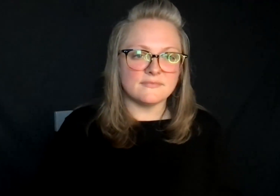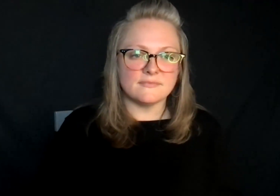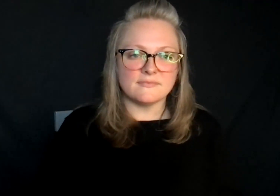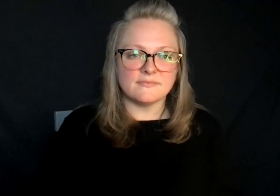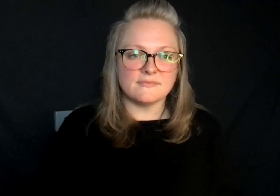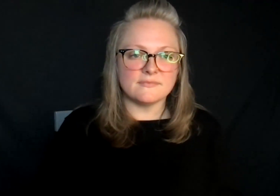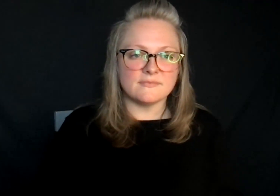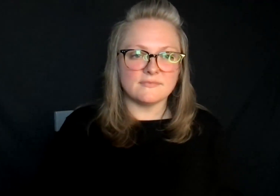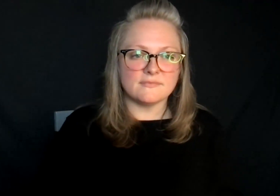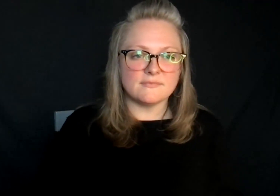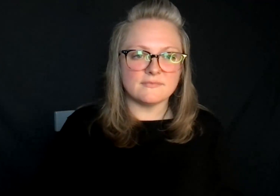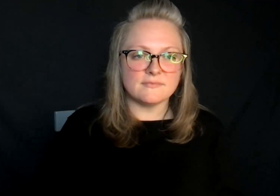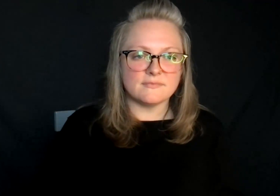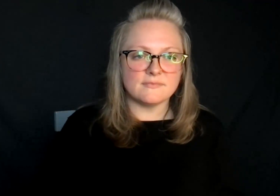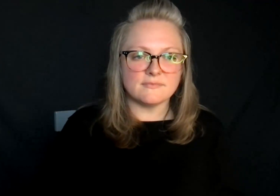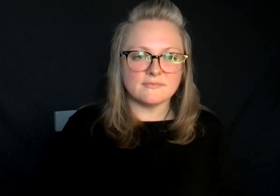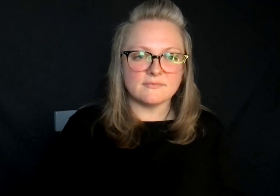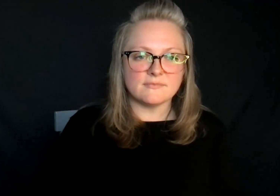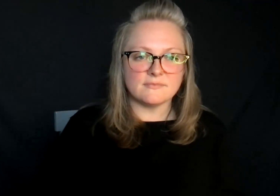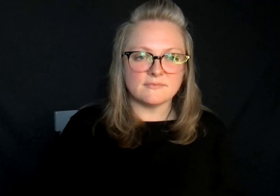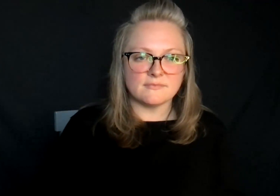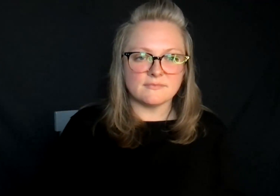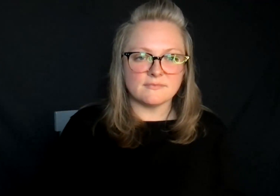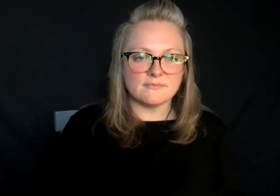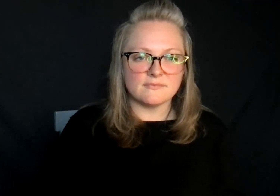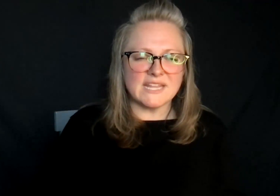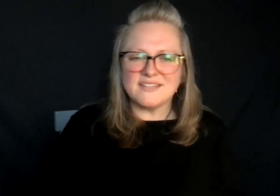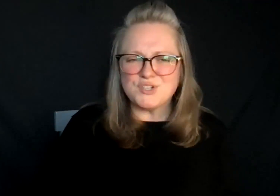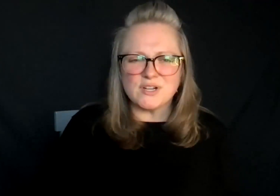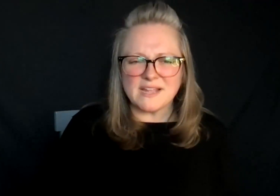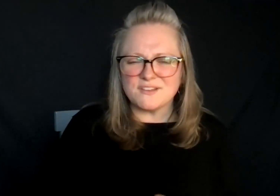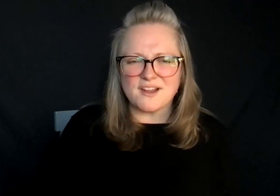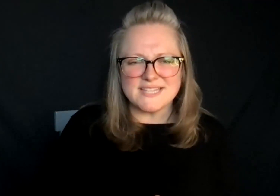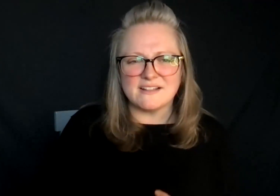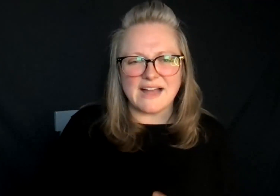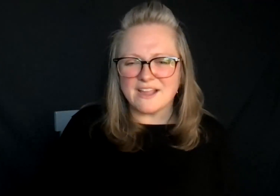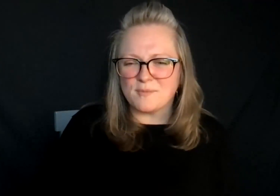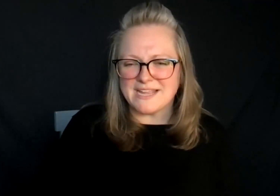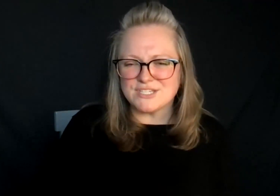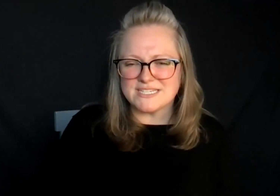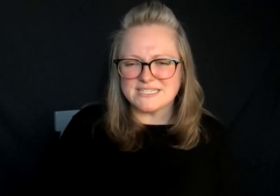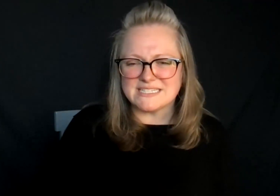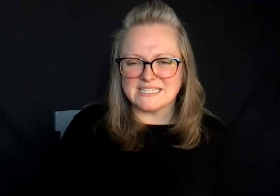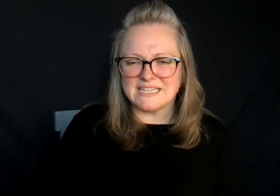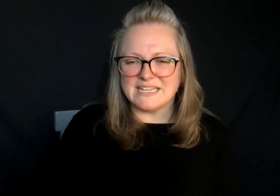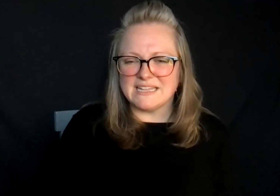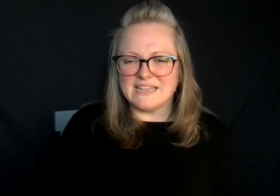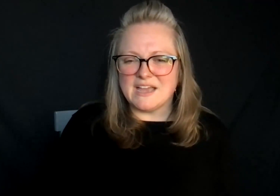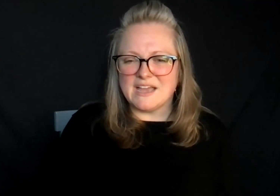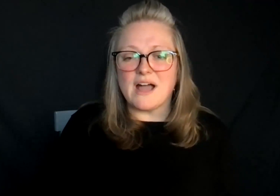MY CLIENT, HOW DO I TALK TO THEM ABOUT THEIR ROOMMATE?